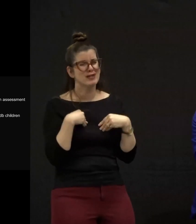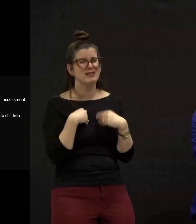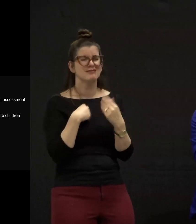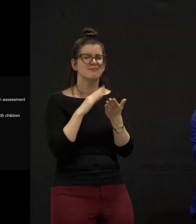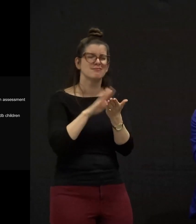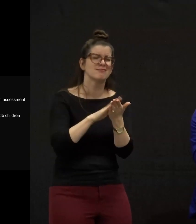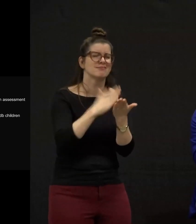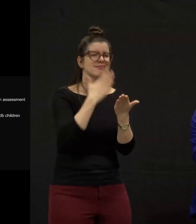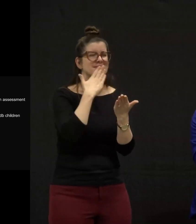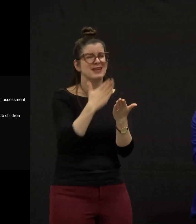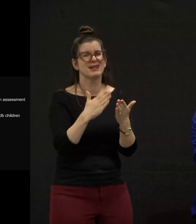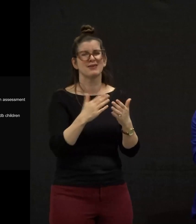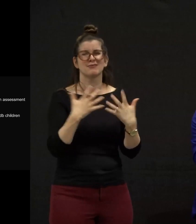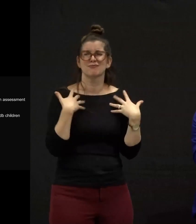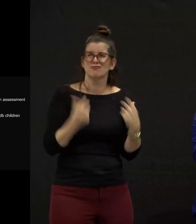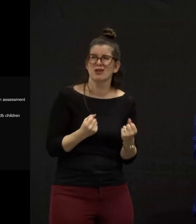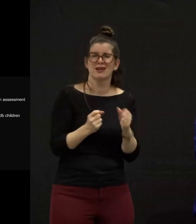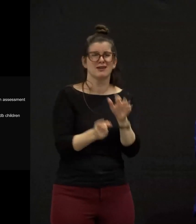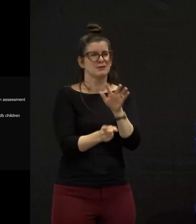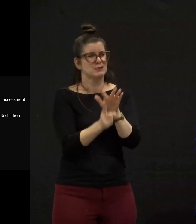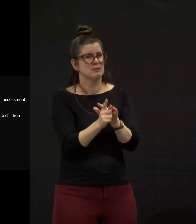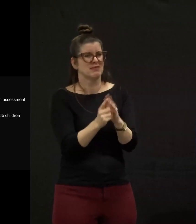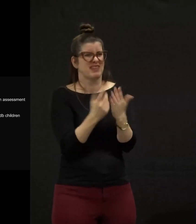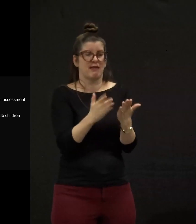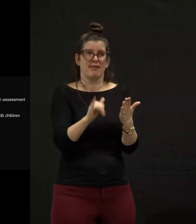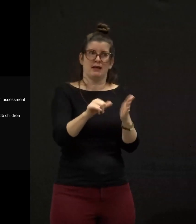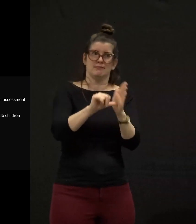they even showed up. That's huge to acknowledge.